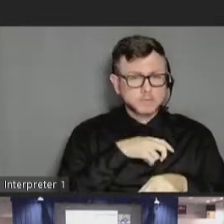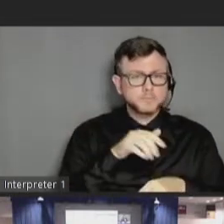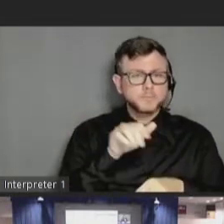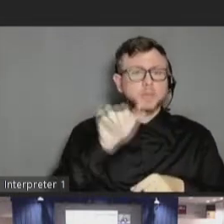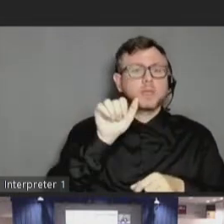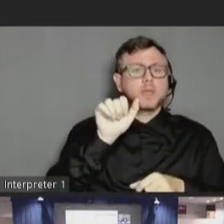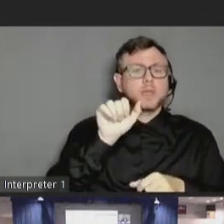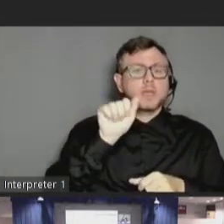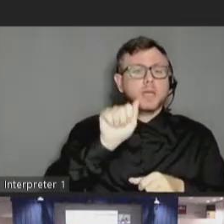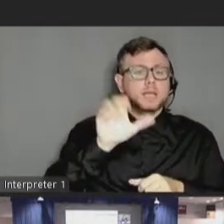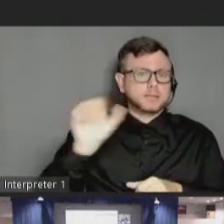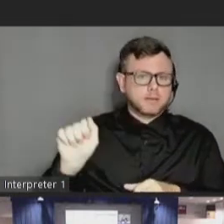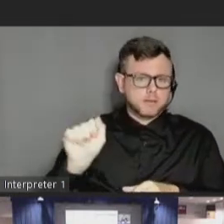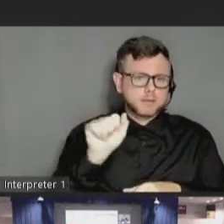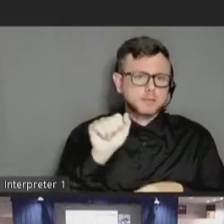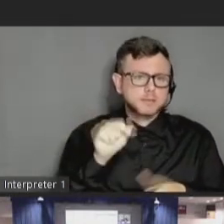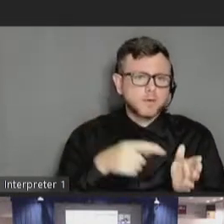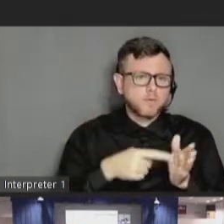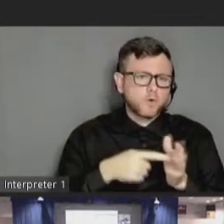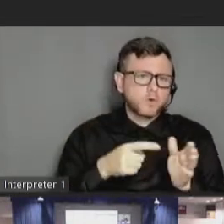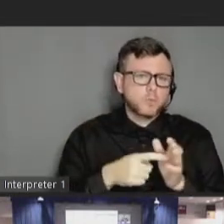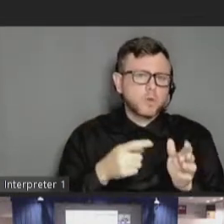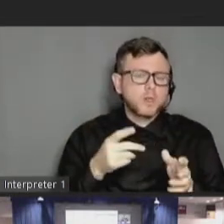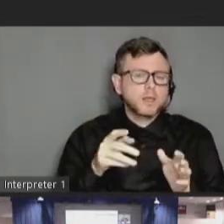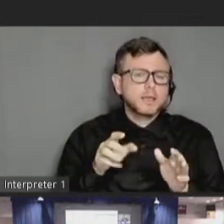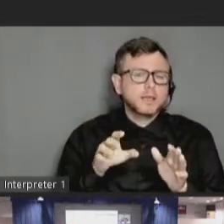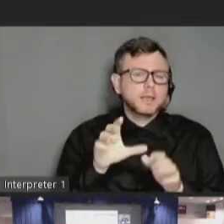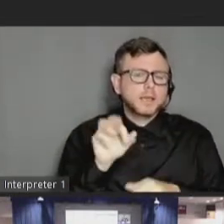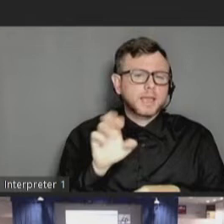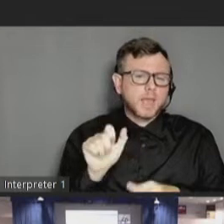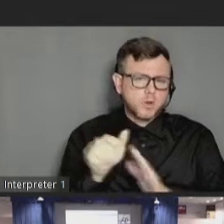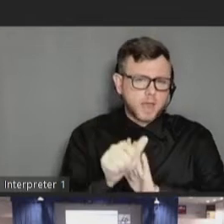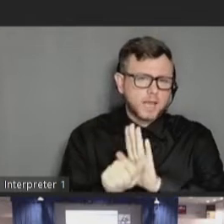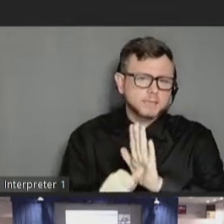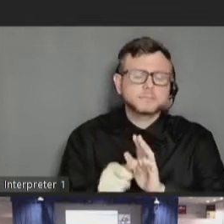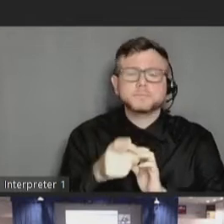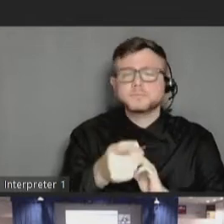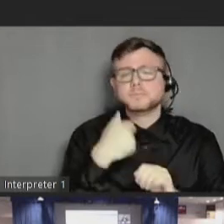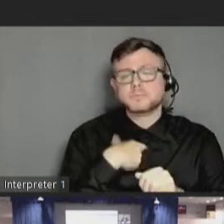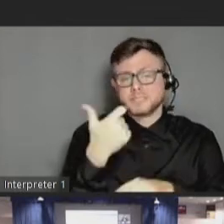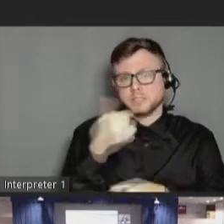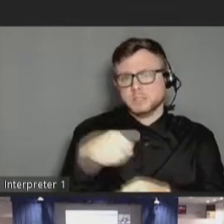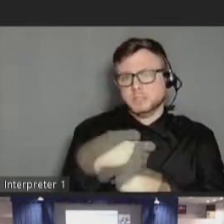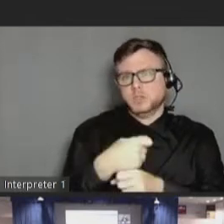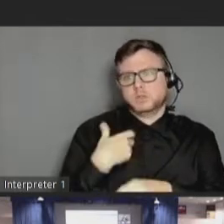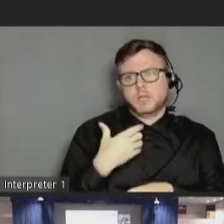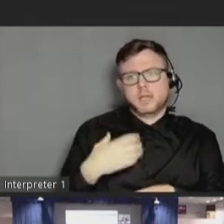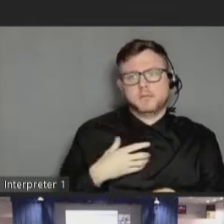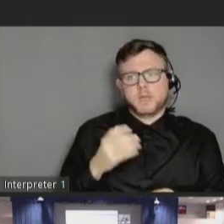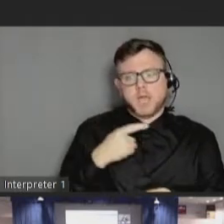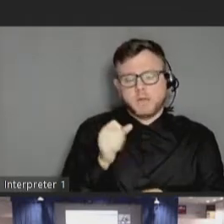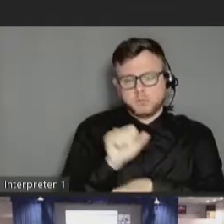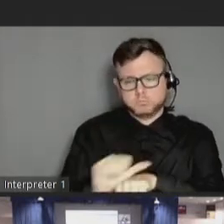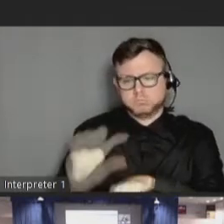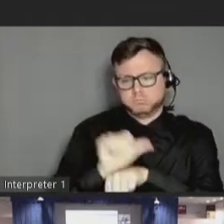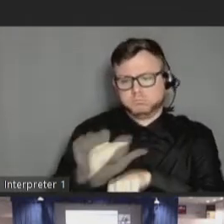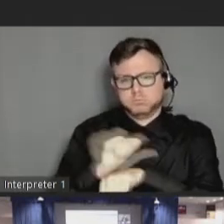And I point here to 10 years worth of investment in the Patient-Centered Outcomes Research